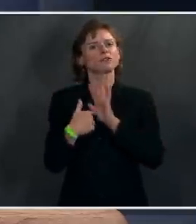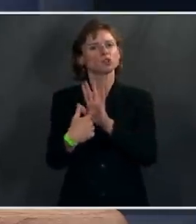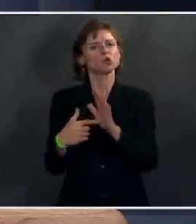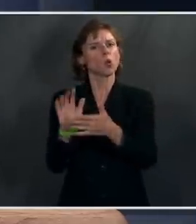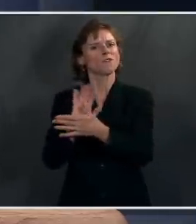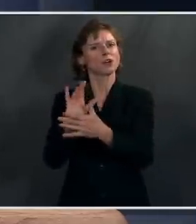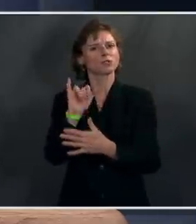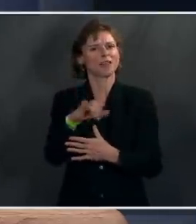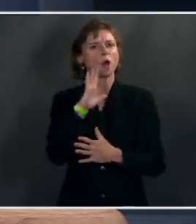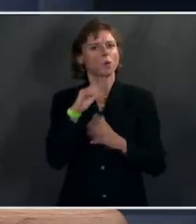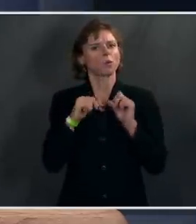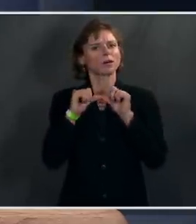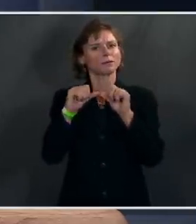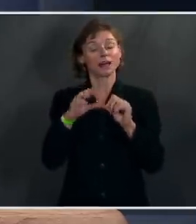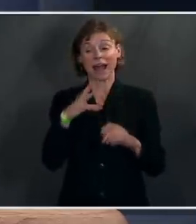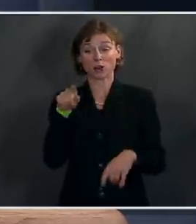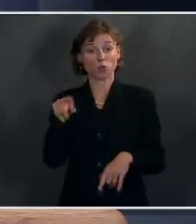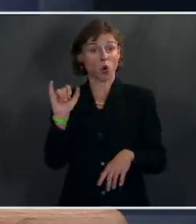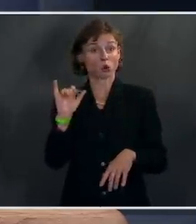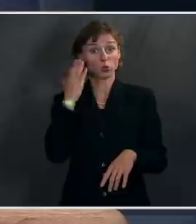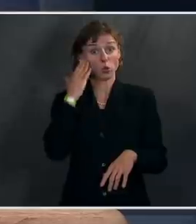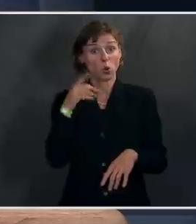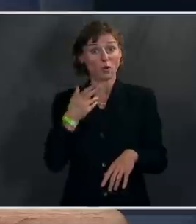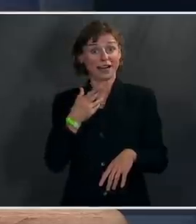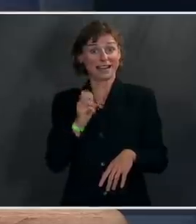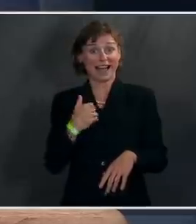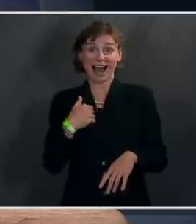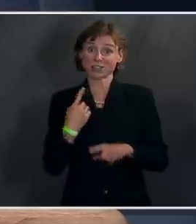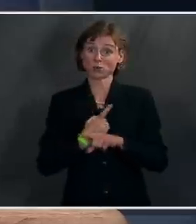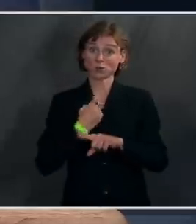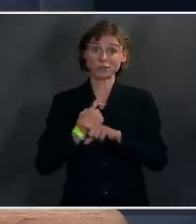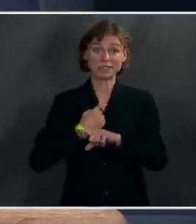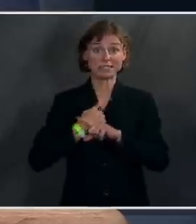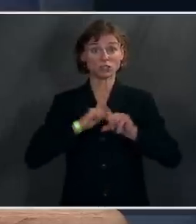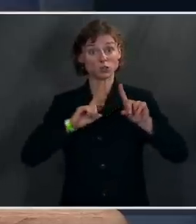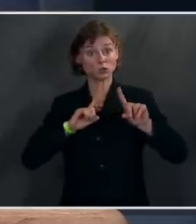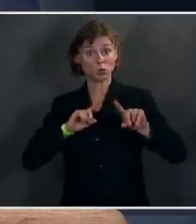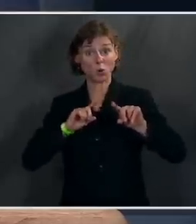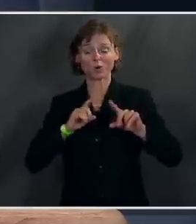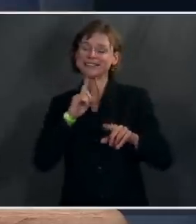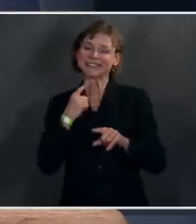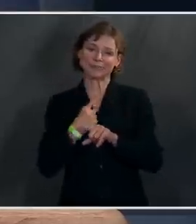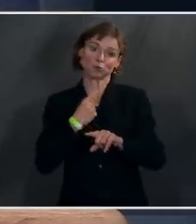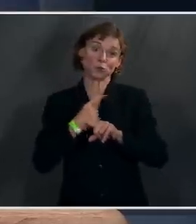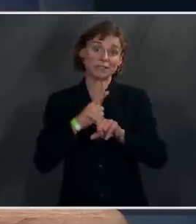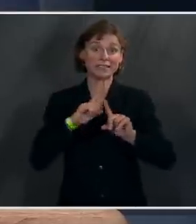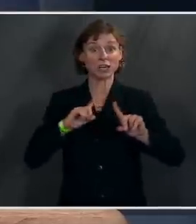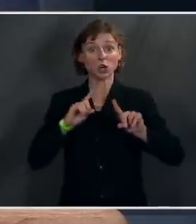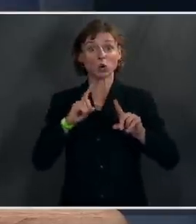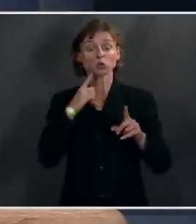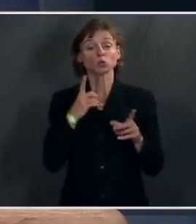And as you also know, he attends his routine of attending typical routine, I should say, of attending public mass every weekend,